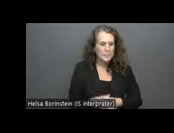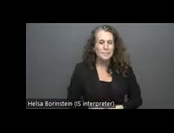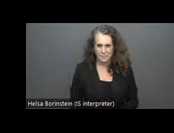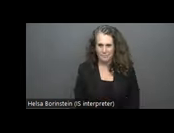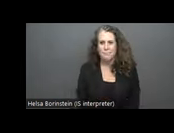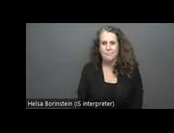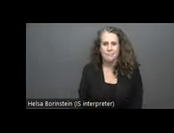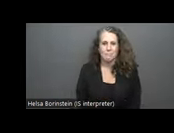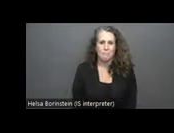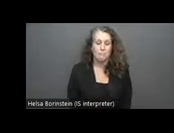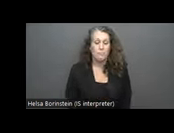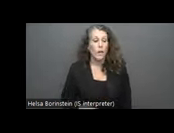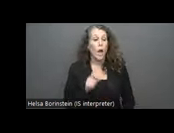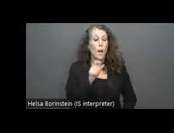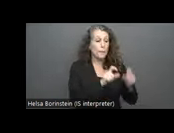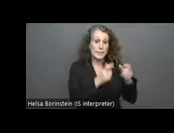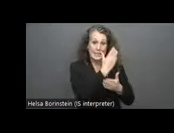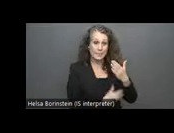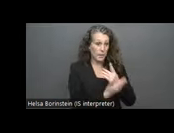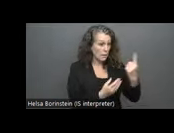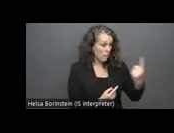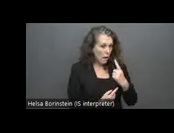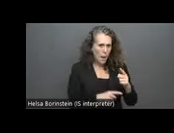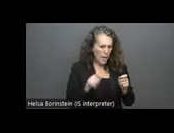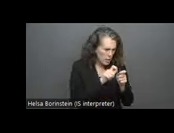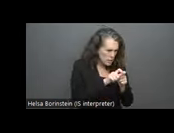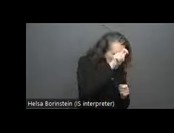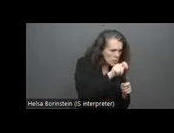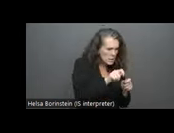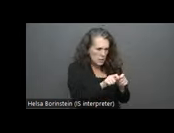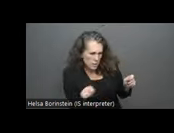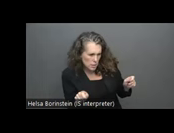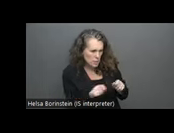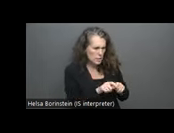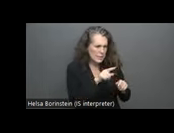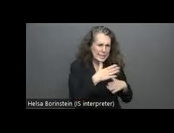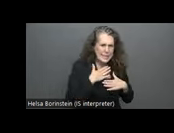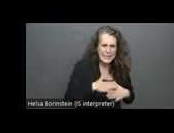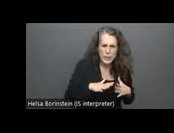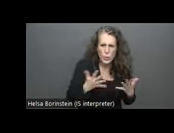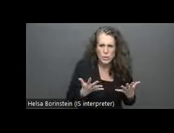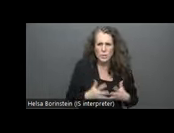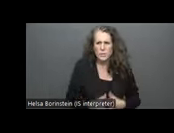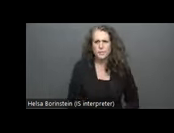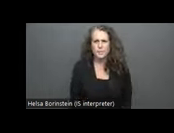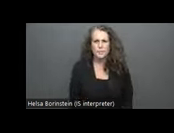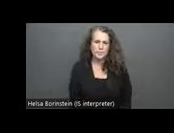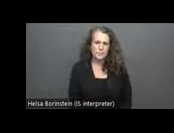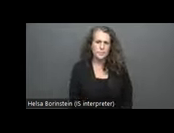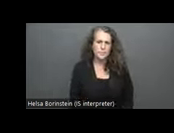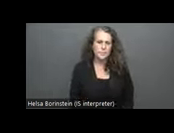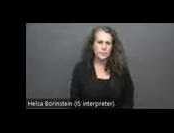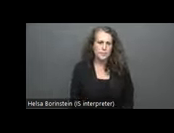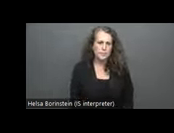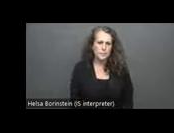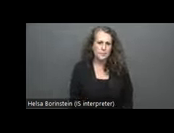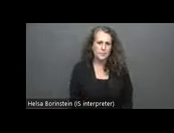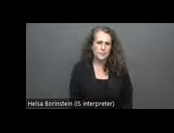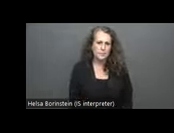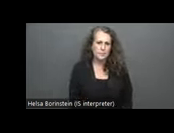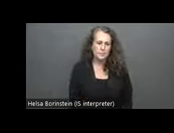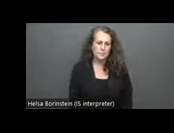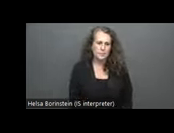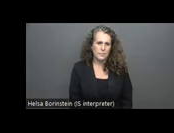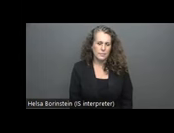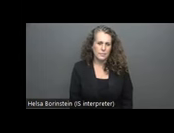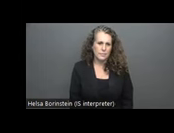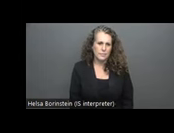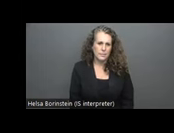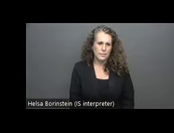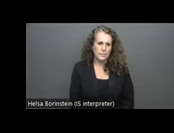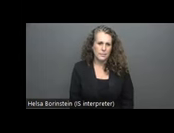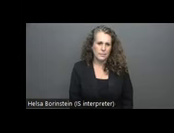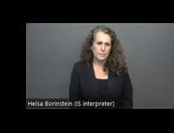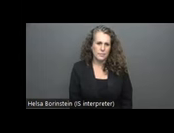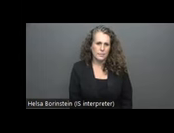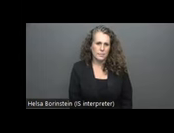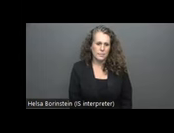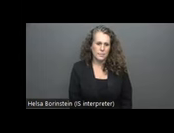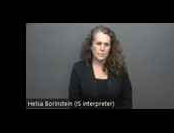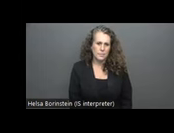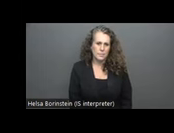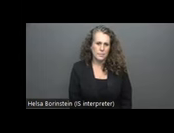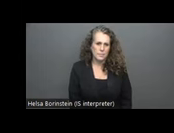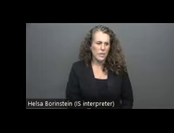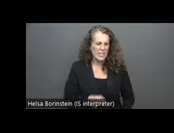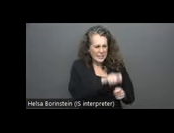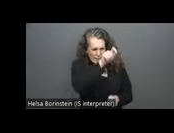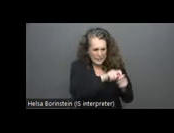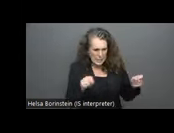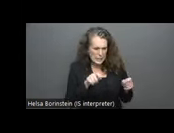personality cafe con la cama Toronto tranquillity so I did look us up on a PC of a lizard Cinco